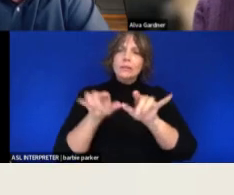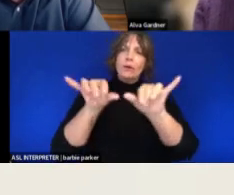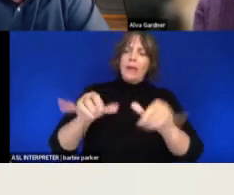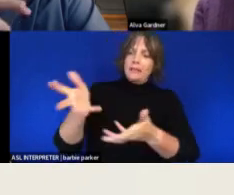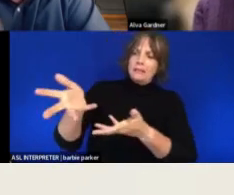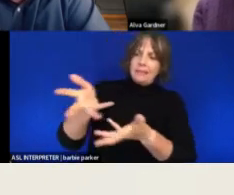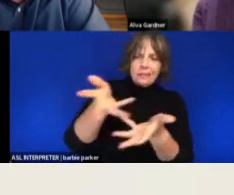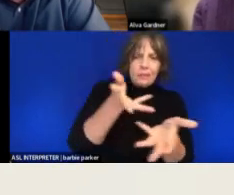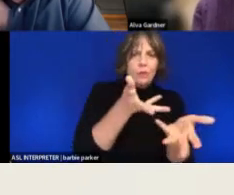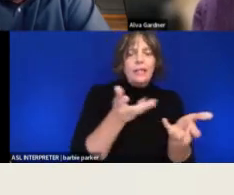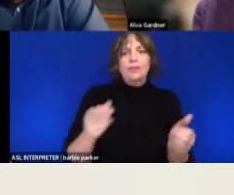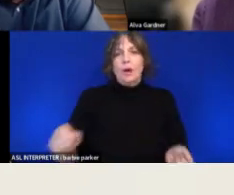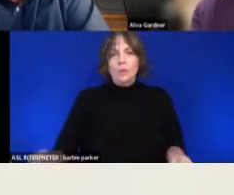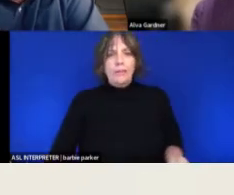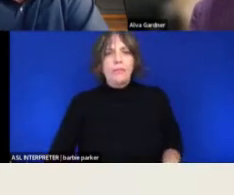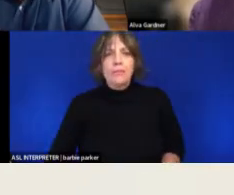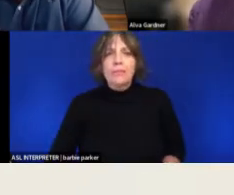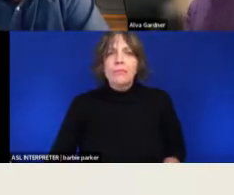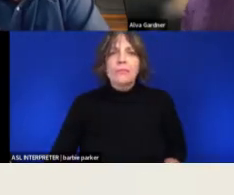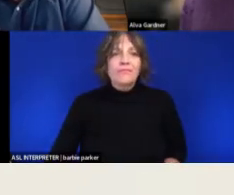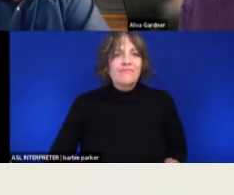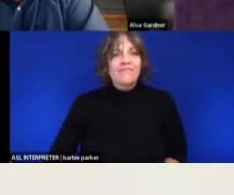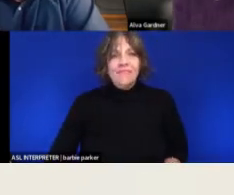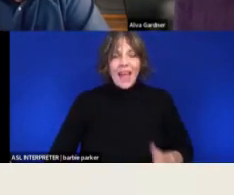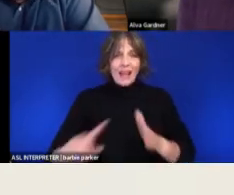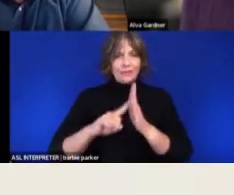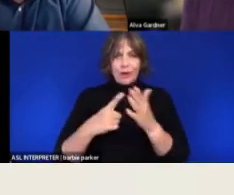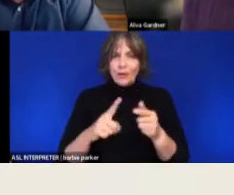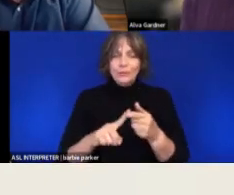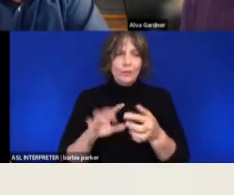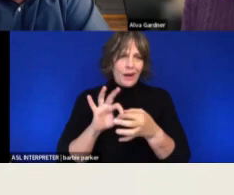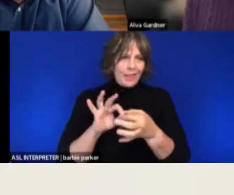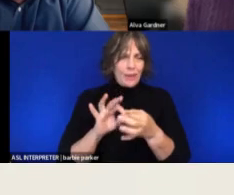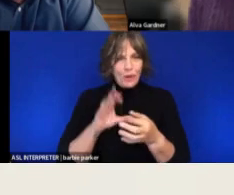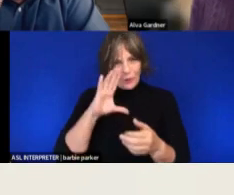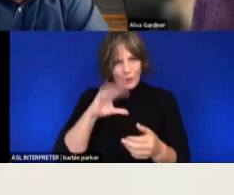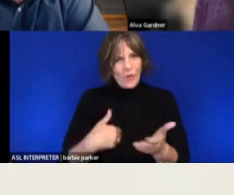be talking with and starting to collaborate. You know, I think one of the things that often happens, from a commitment